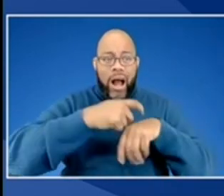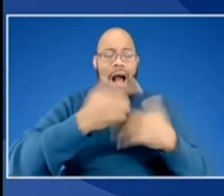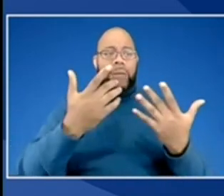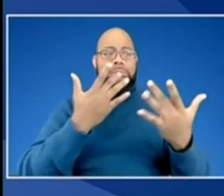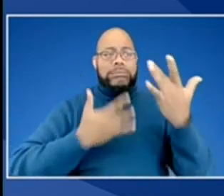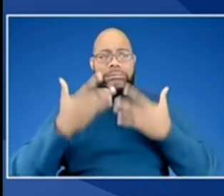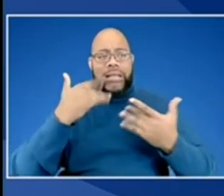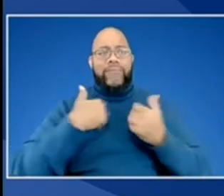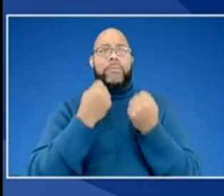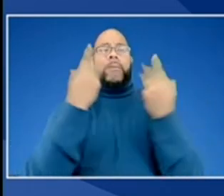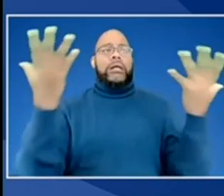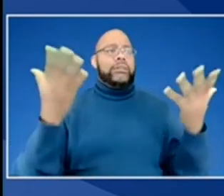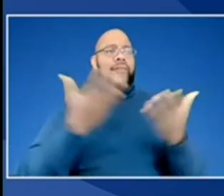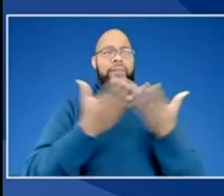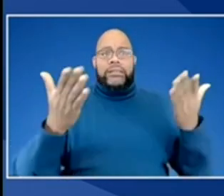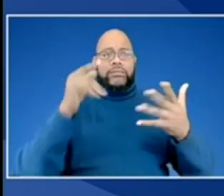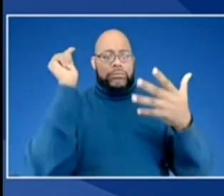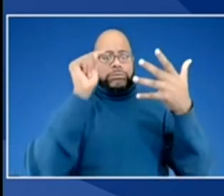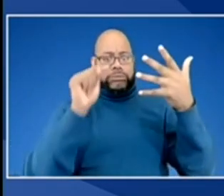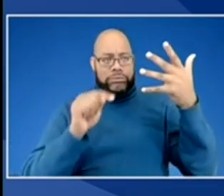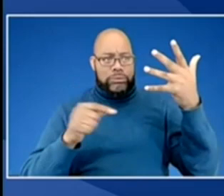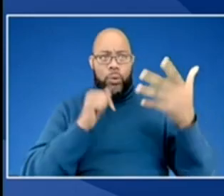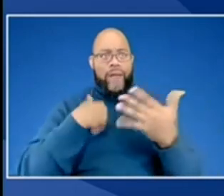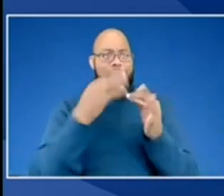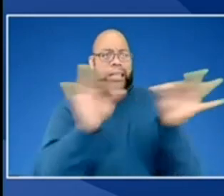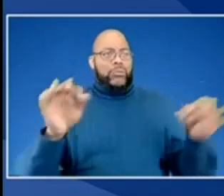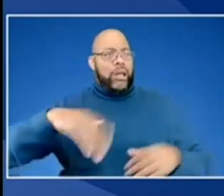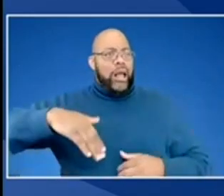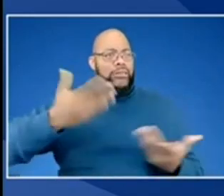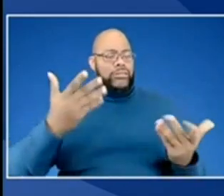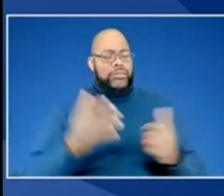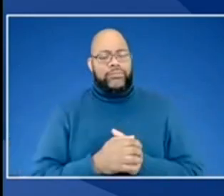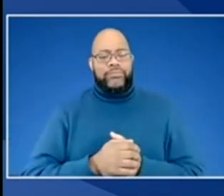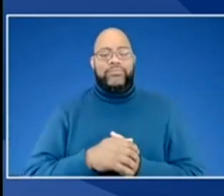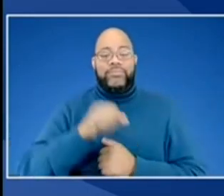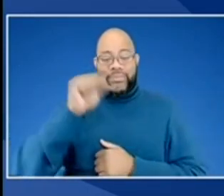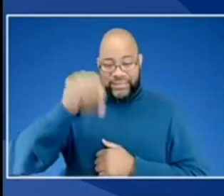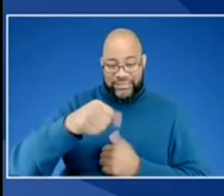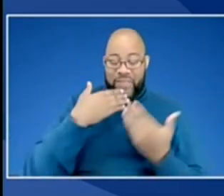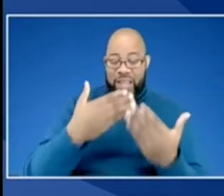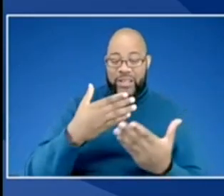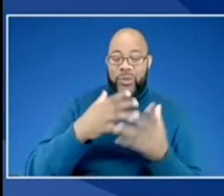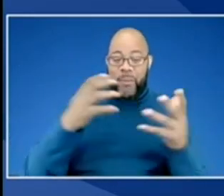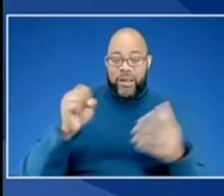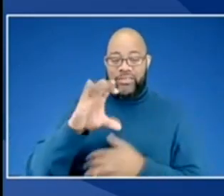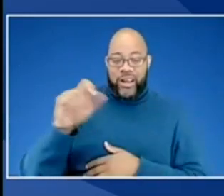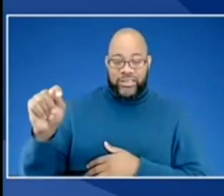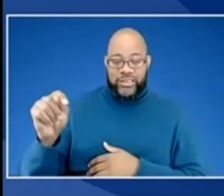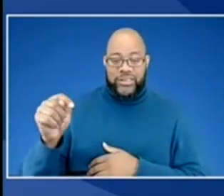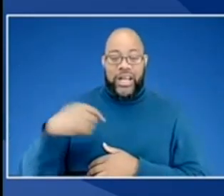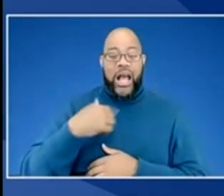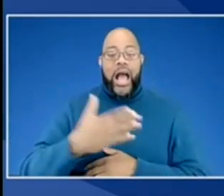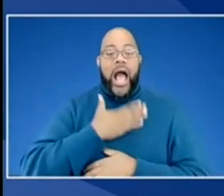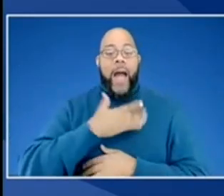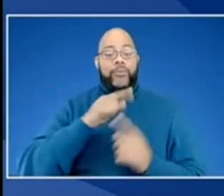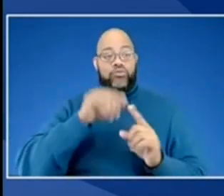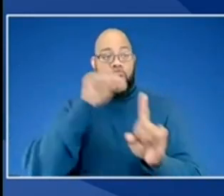outstanding items that we don't have language for yet. Yes. Thank you so much, Scott. I would be happy to remind everybody.